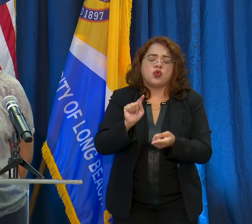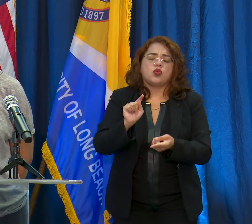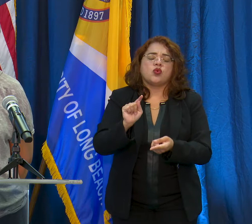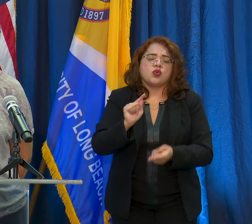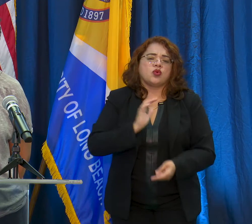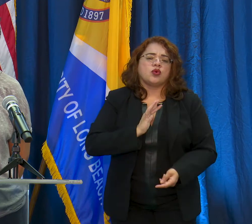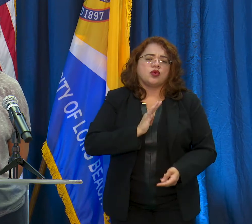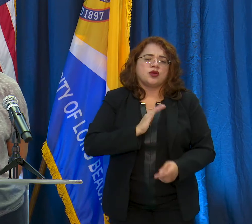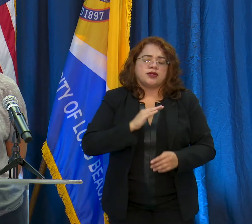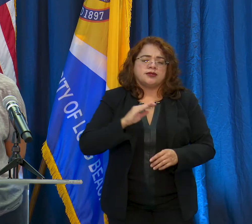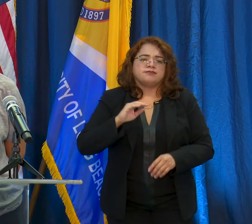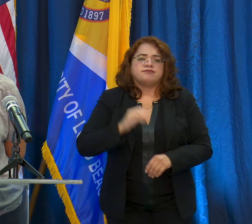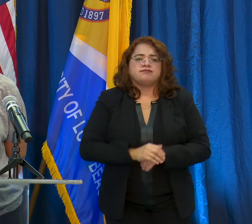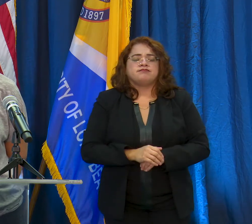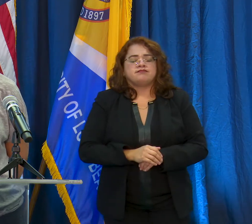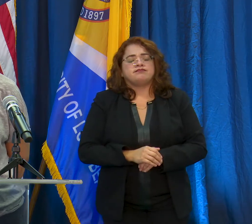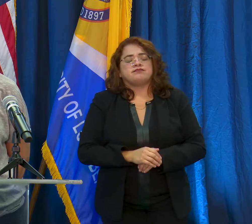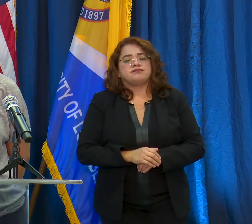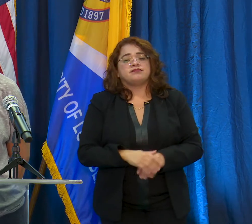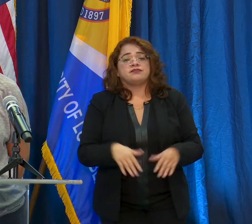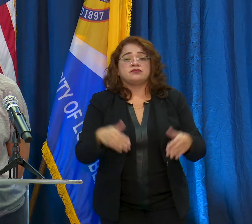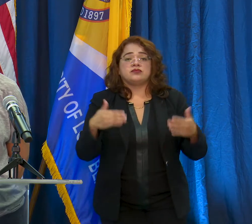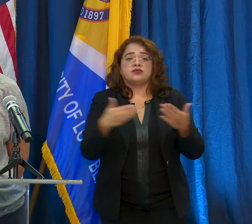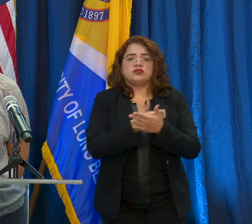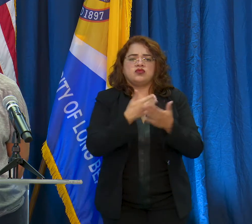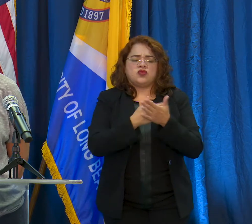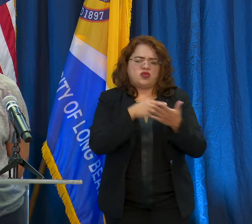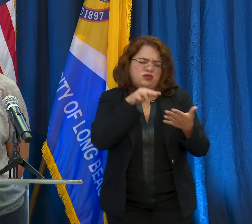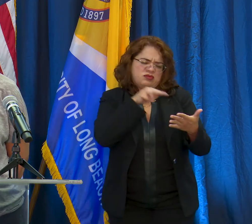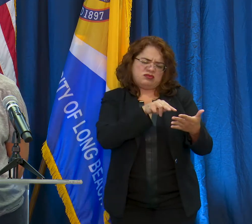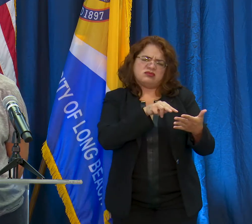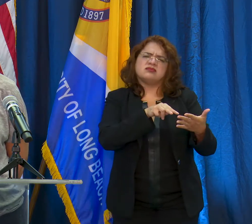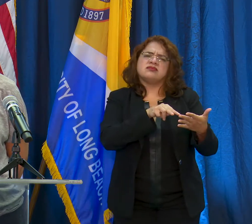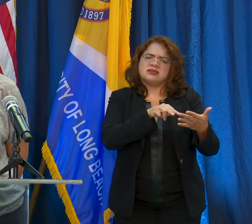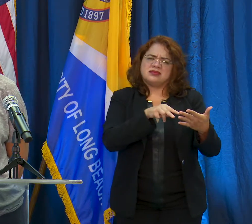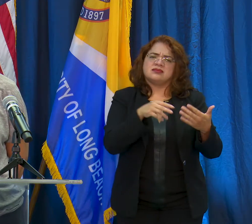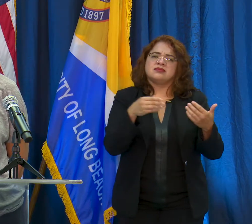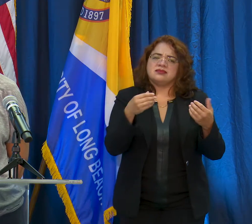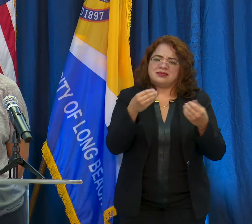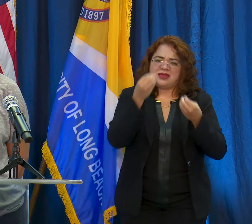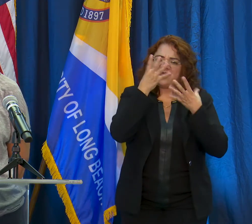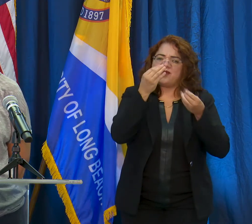To go over some new trends with all the numbers I've shared, I want to discuss a